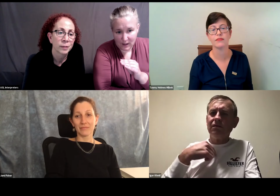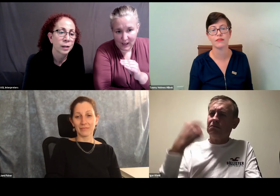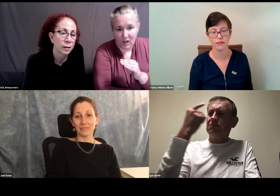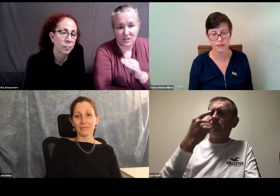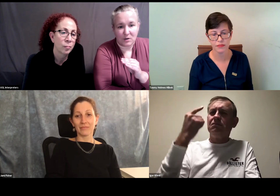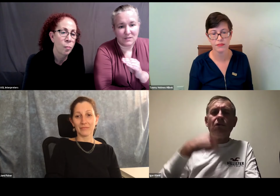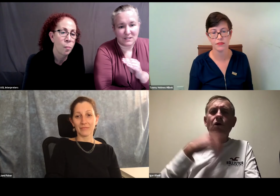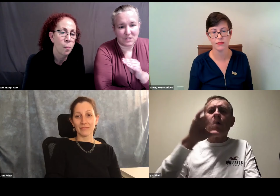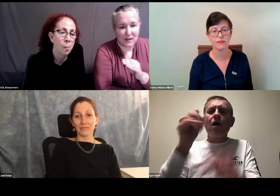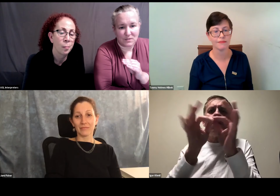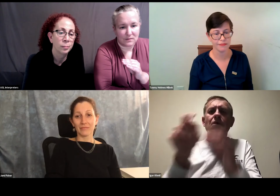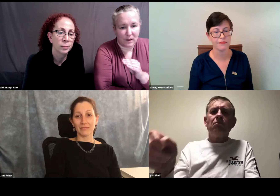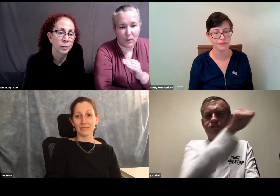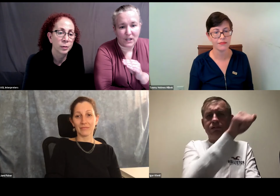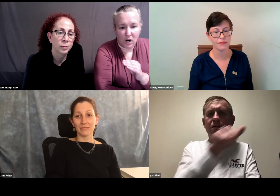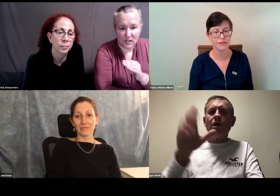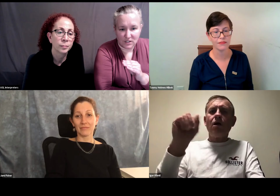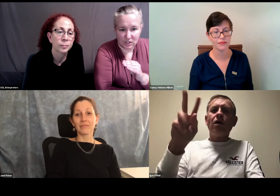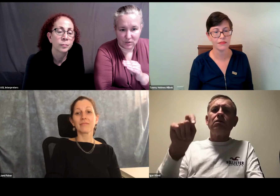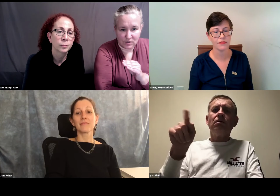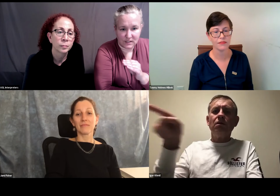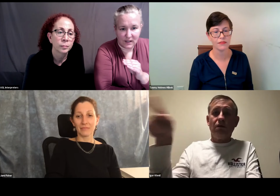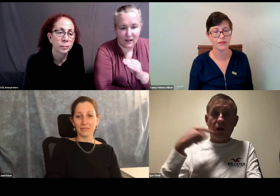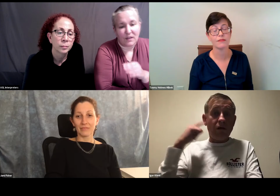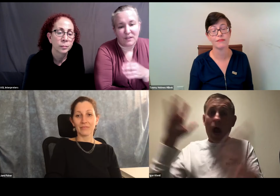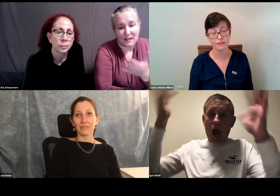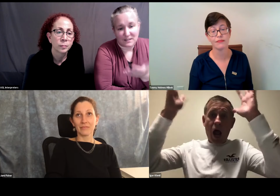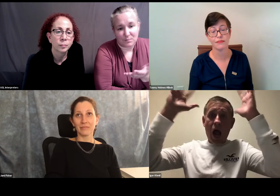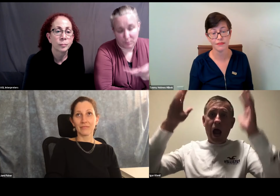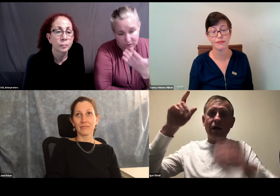And also even sometimes the way cart is used, they think that's a perfect